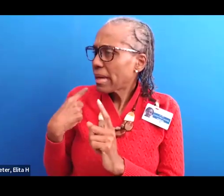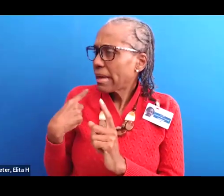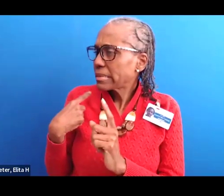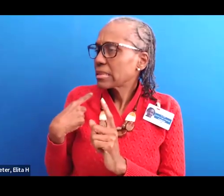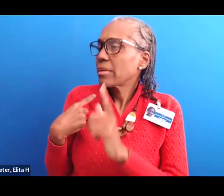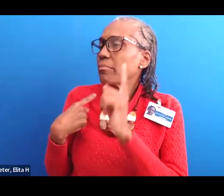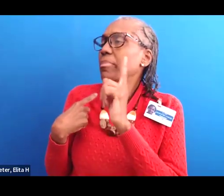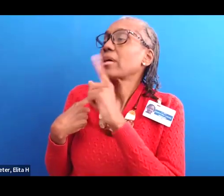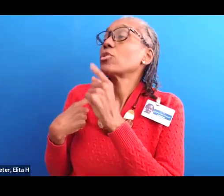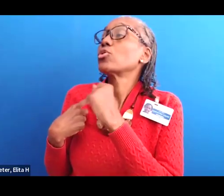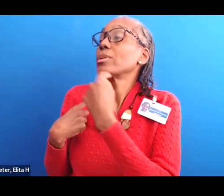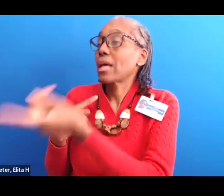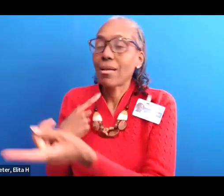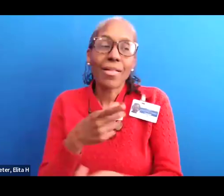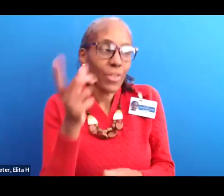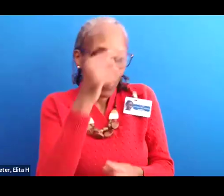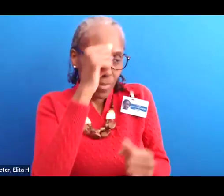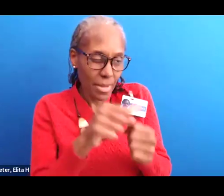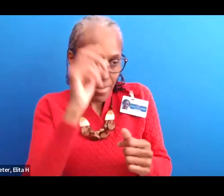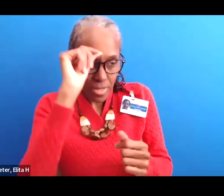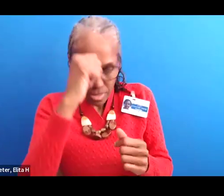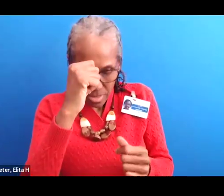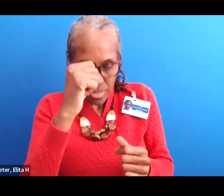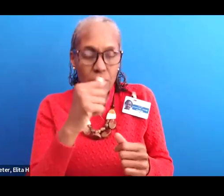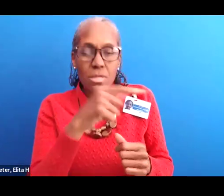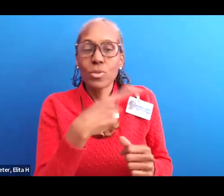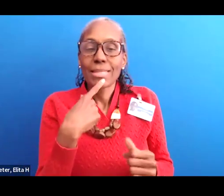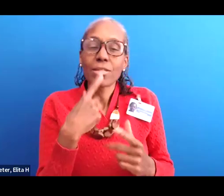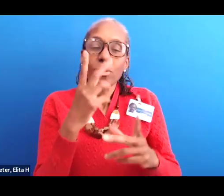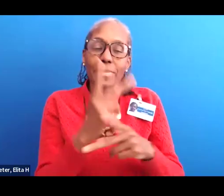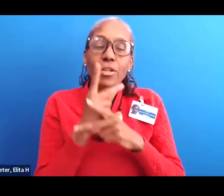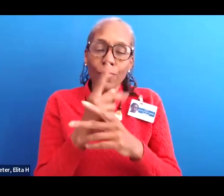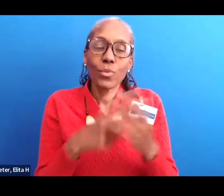remember that you said that, and it could work against you. Just be very careful what you say.